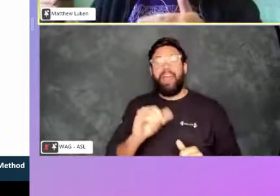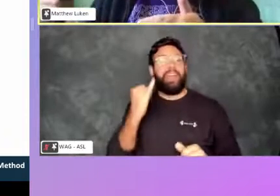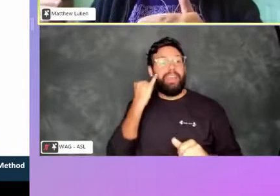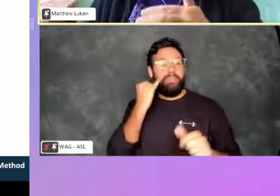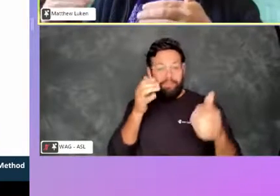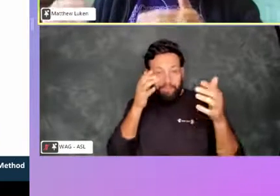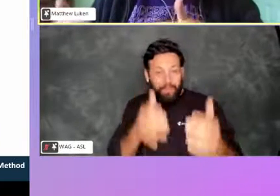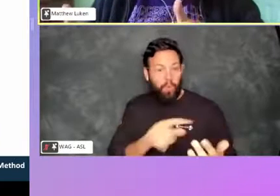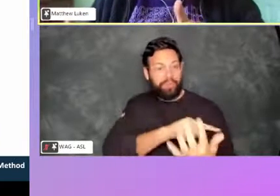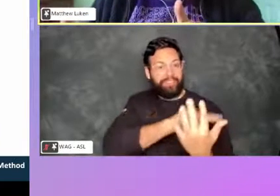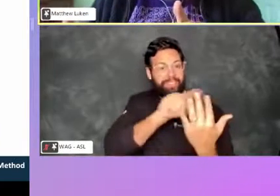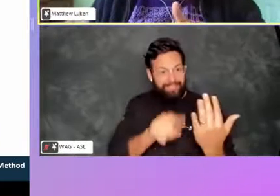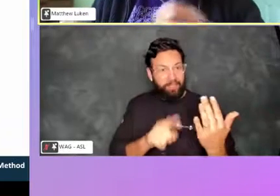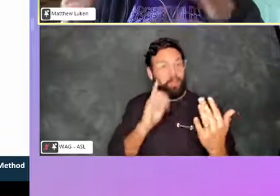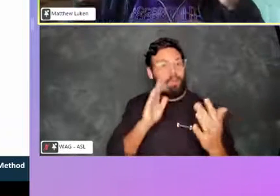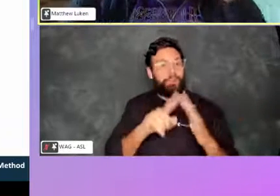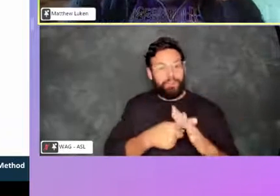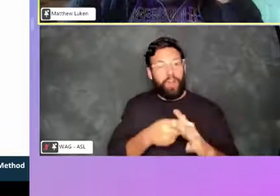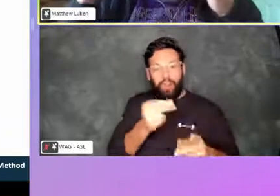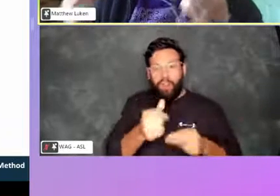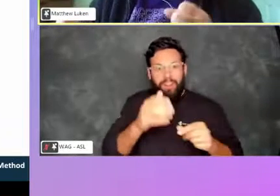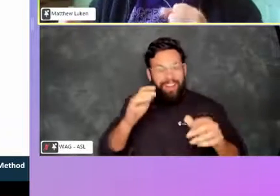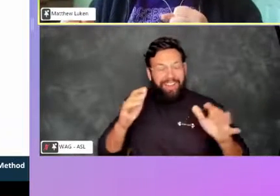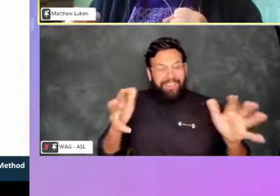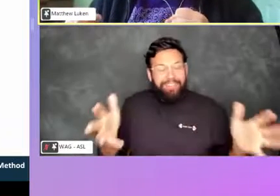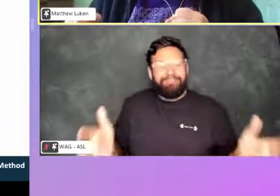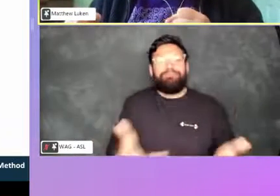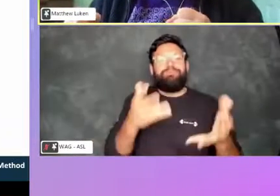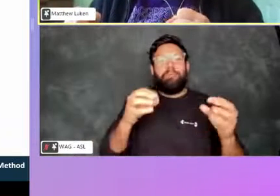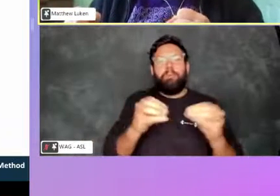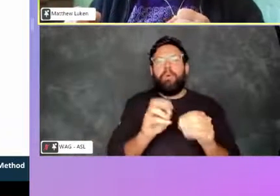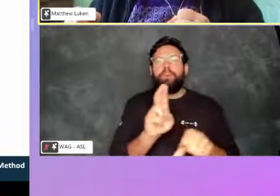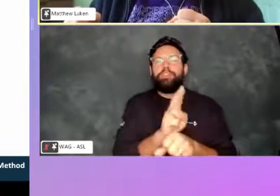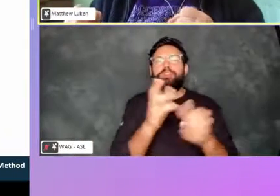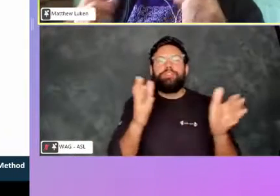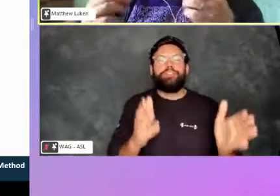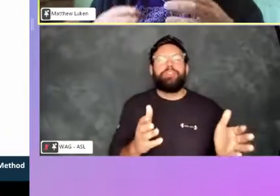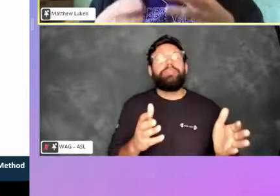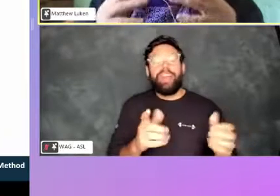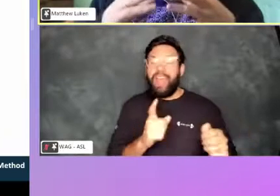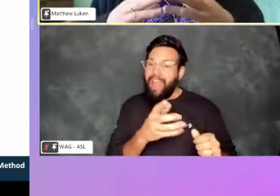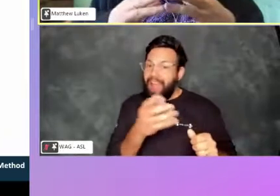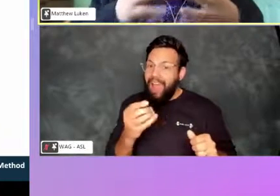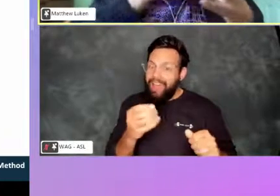investment and a lot of traction, but you could start